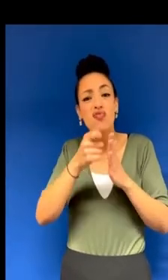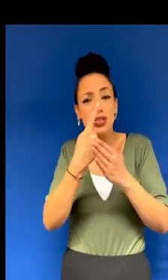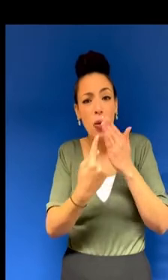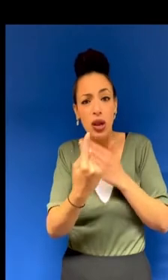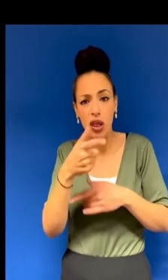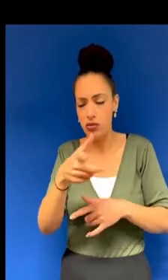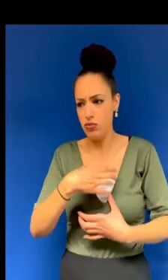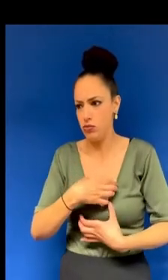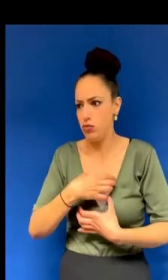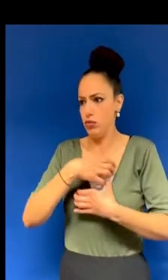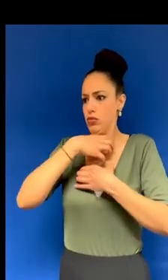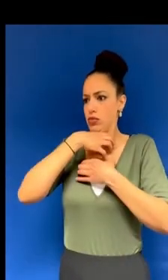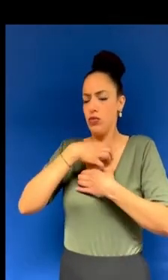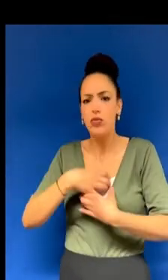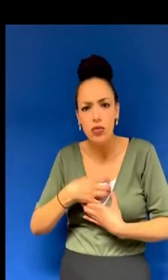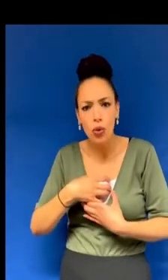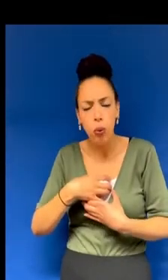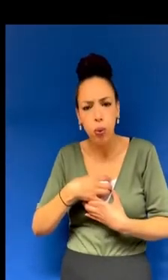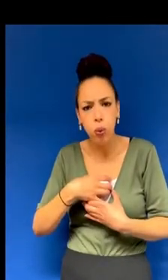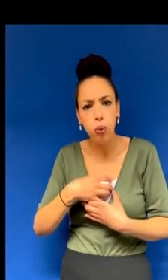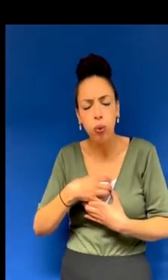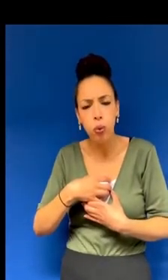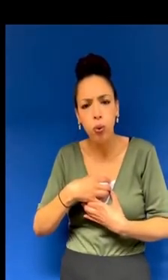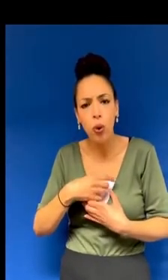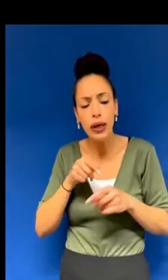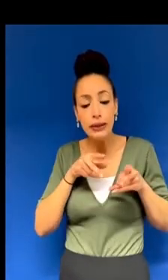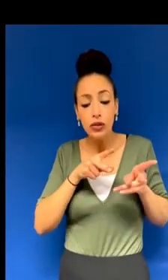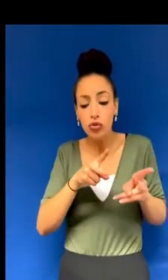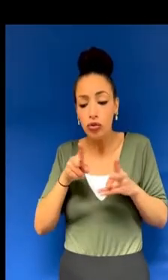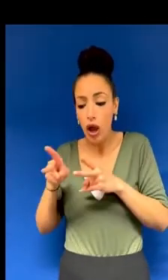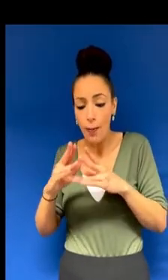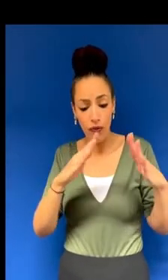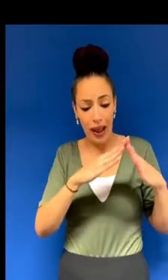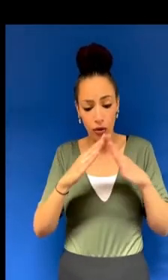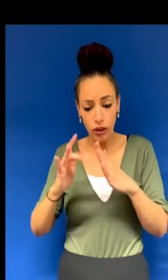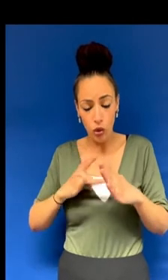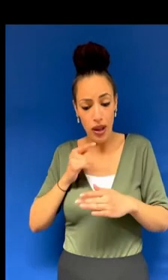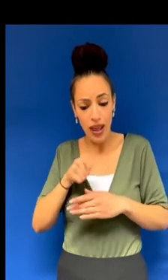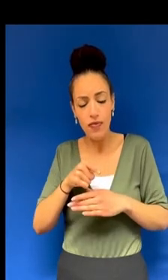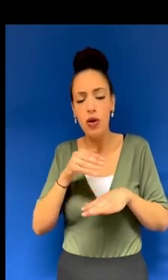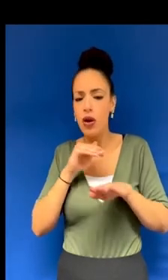60-70% of their wages towards rent, which is just an extraordinary figure.